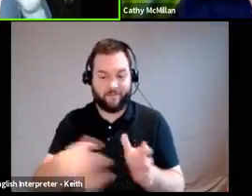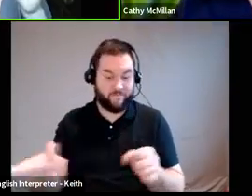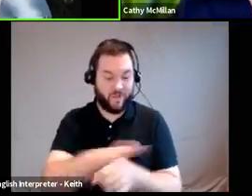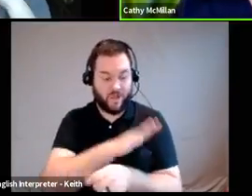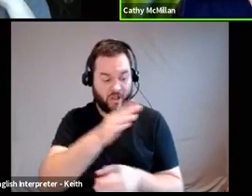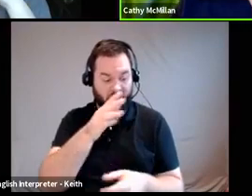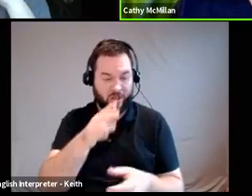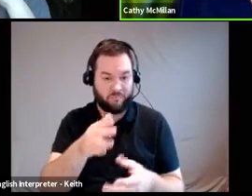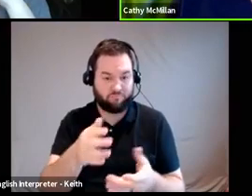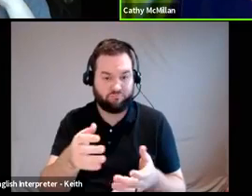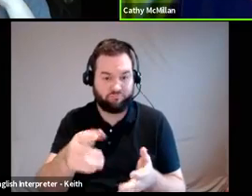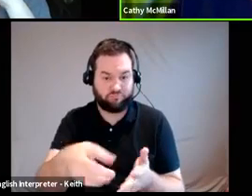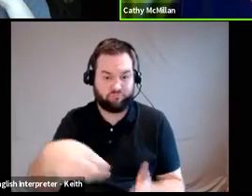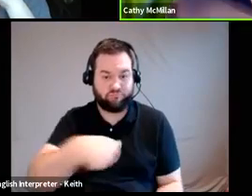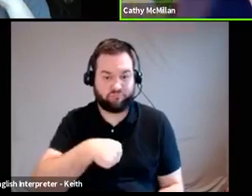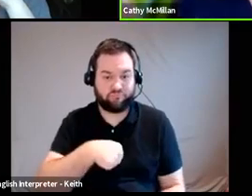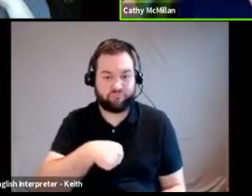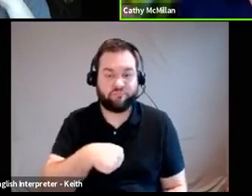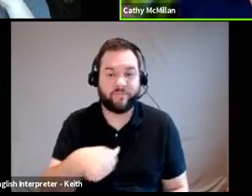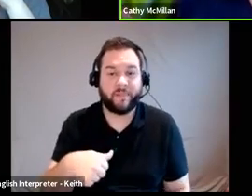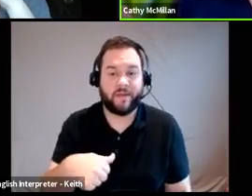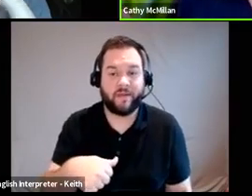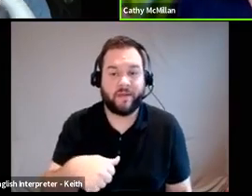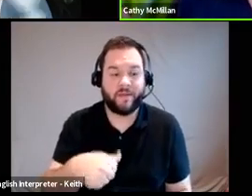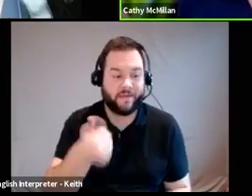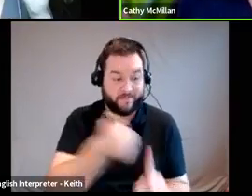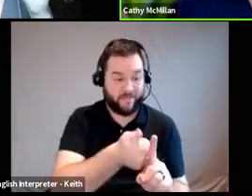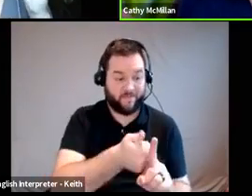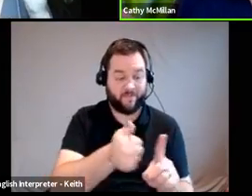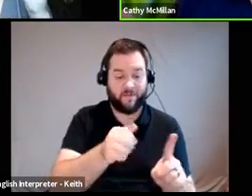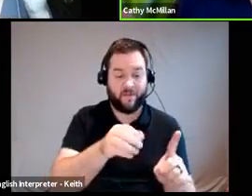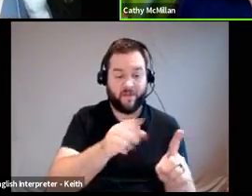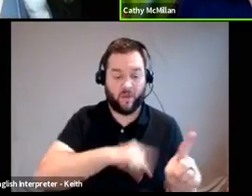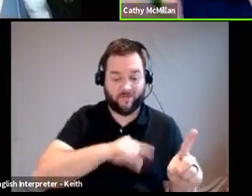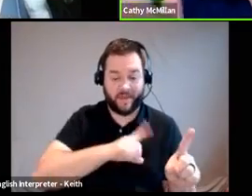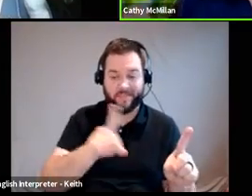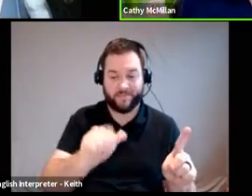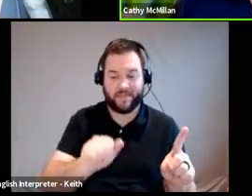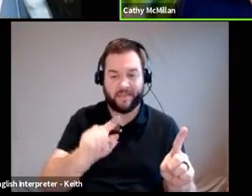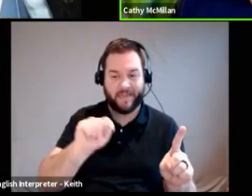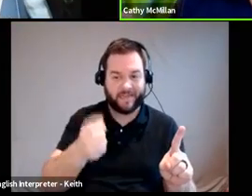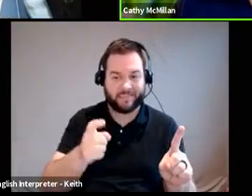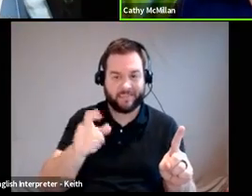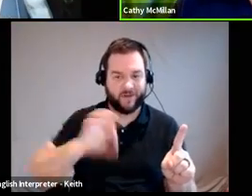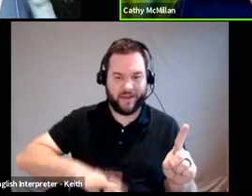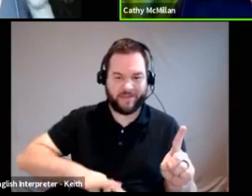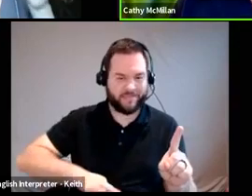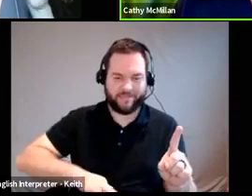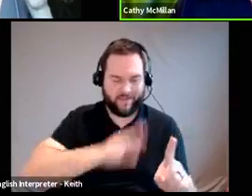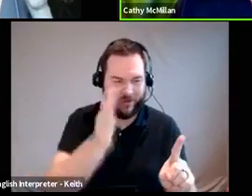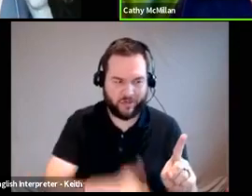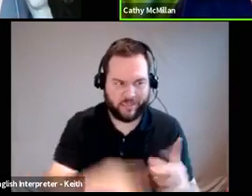December, January. Okay. And then for him like. ke he like he'll never call ke he like he'll never qualified for the disability tax credit that